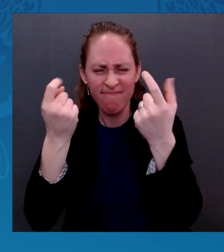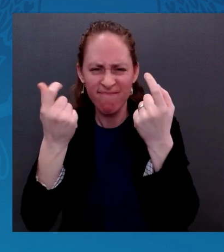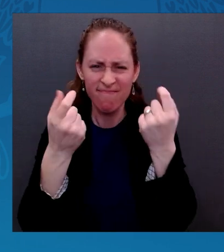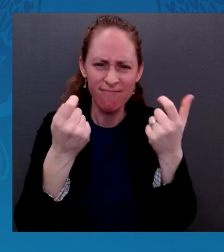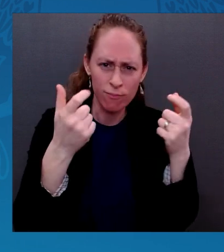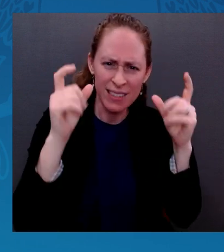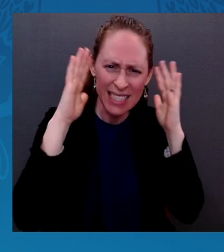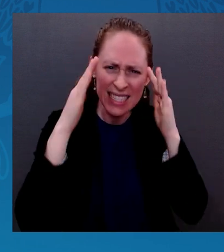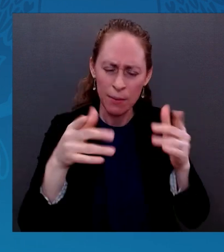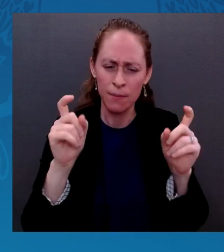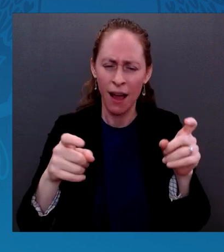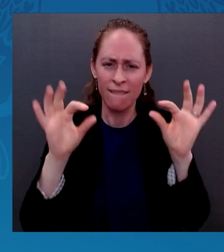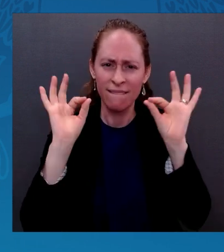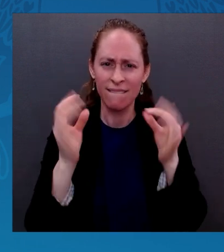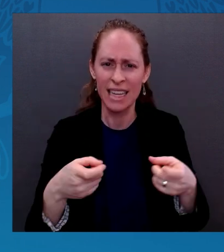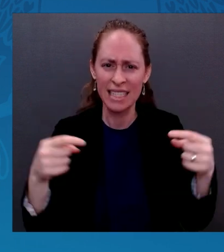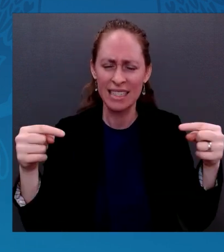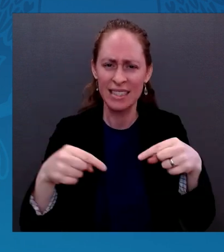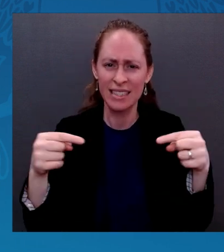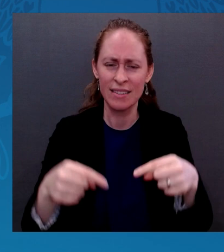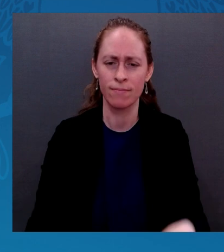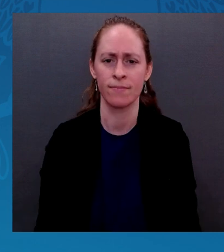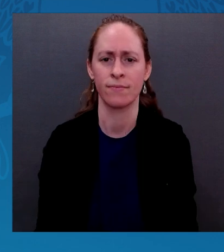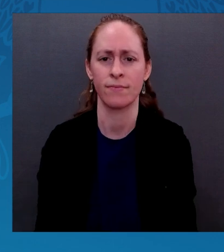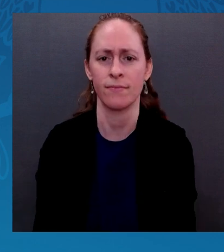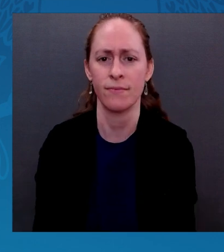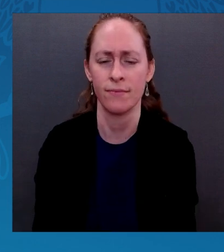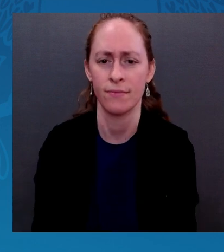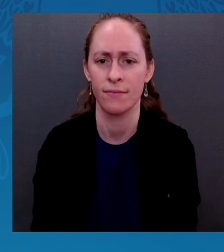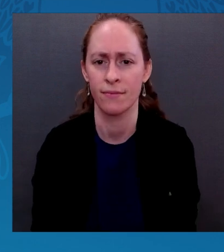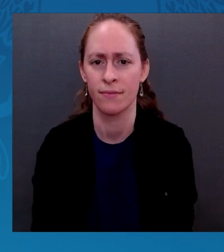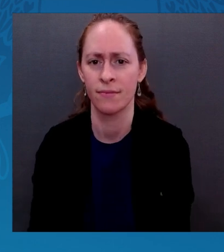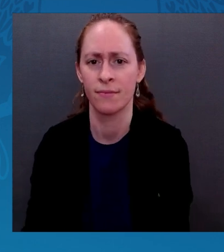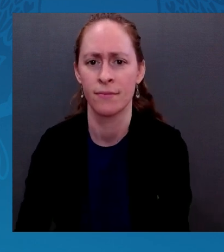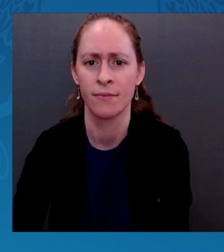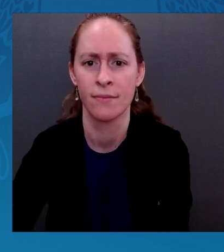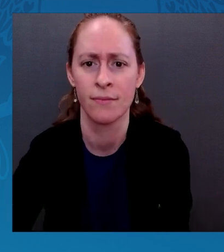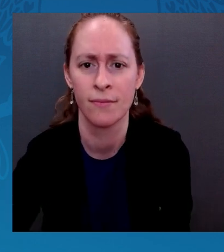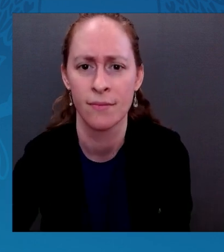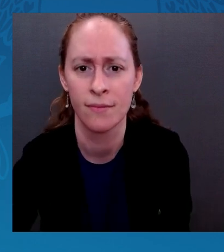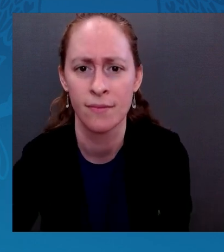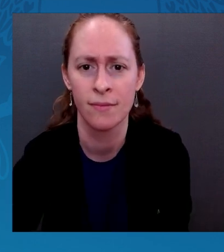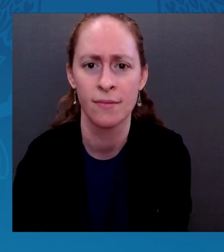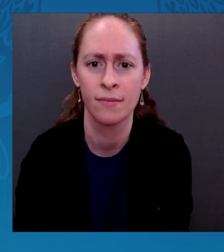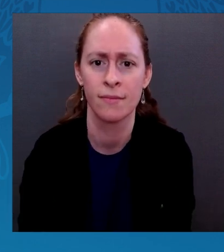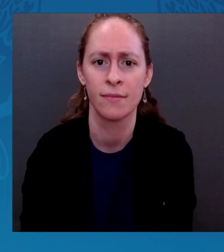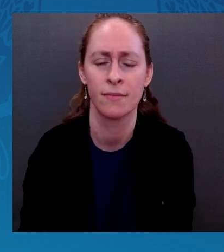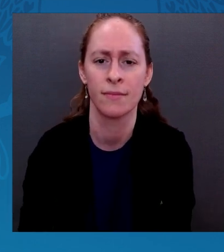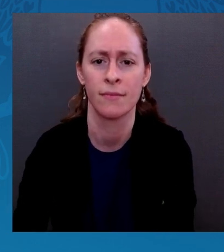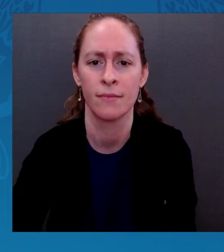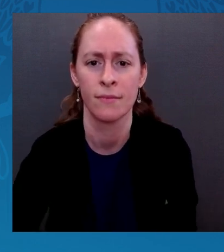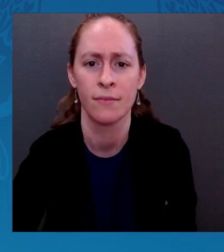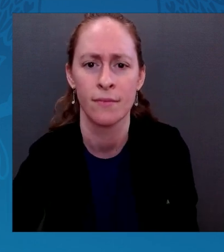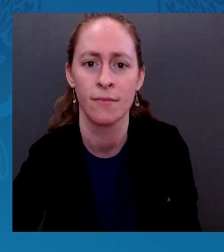and I who have taken to a roadshow to talk about the importance of removing lead from pipes and pain.